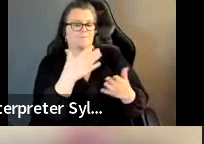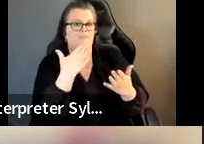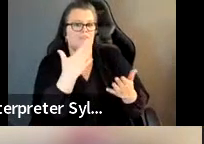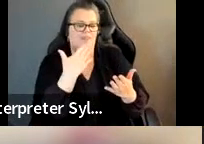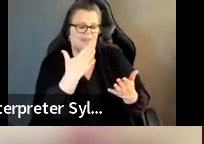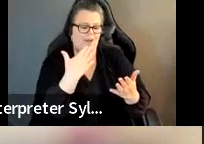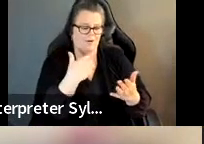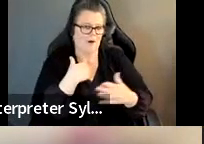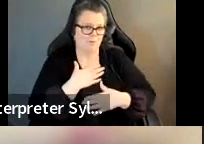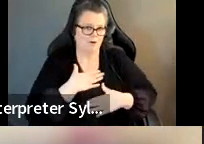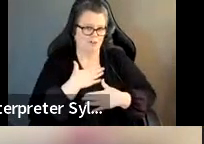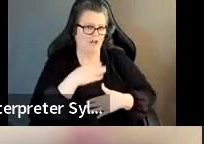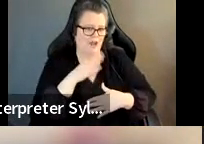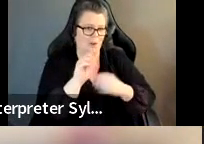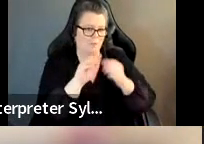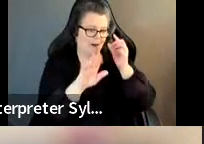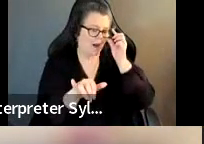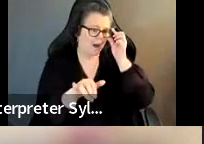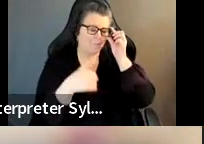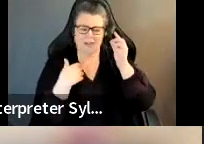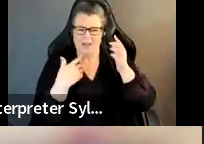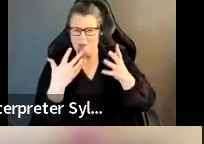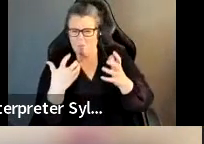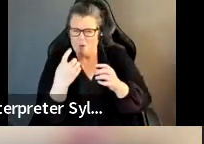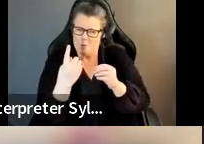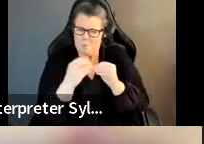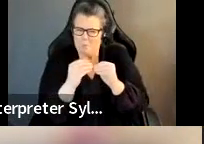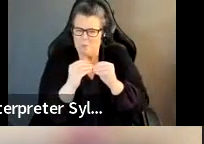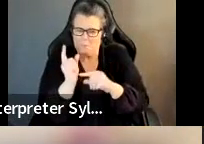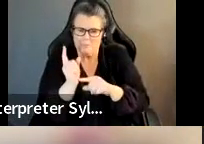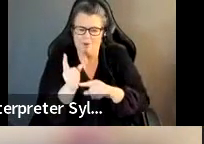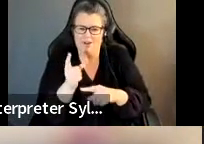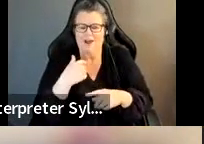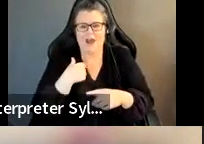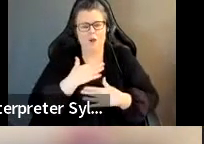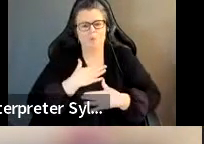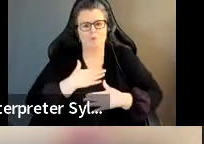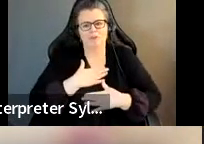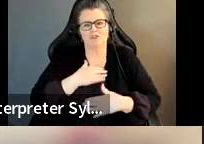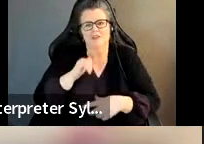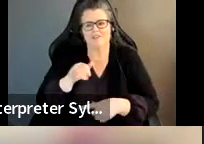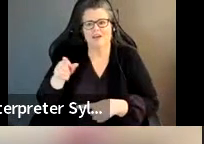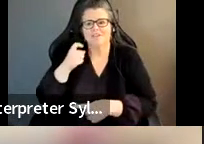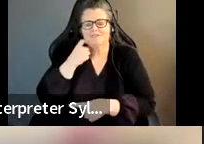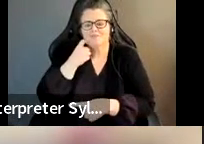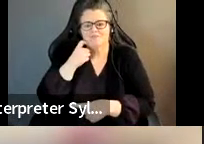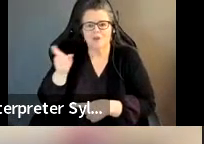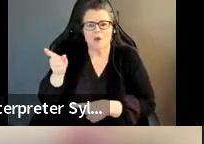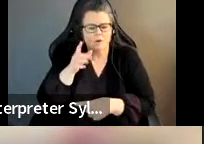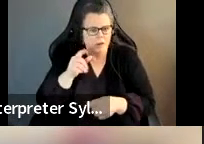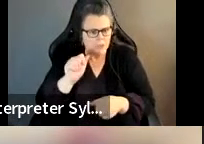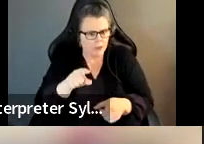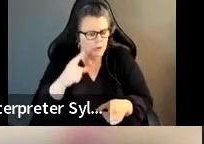I just wanted to take another minute, if I could. I appreciated that last commenter's -- can you hear me okay?